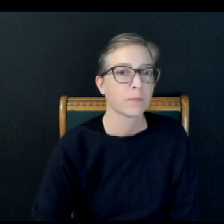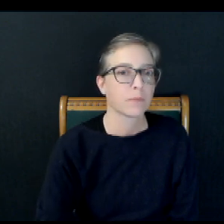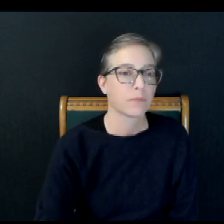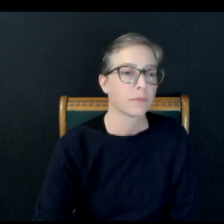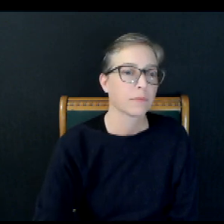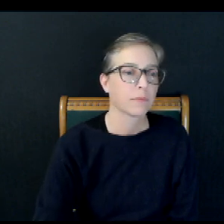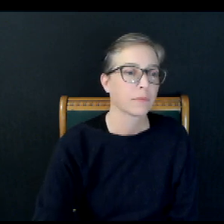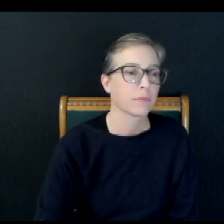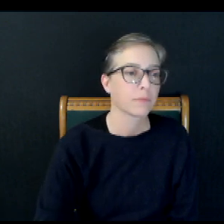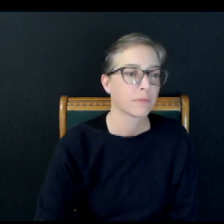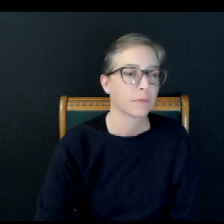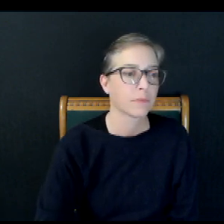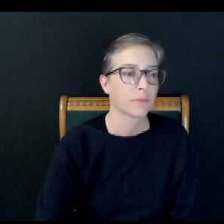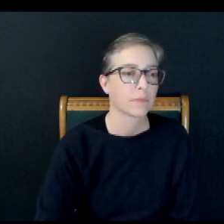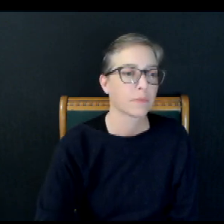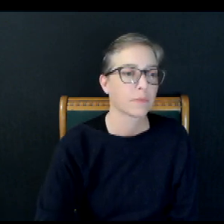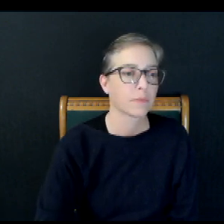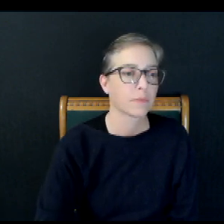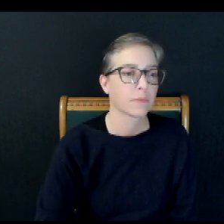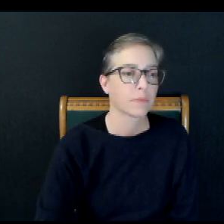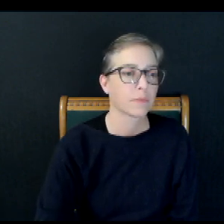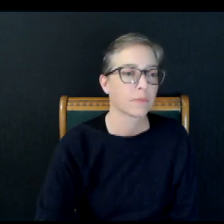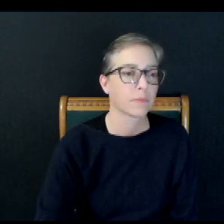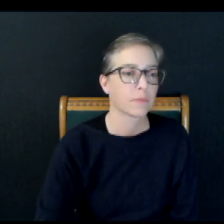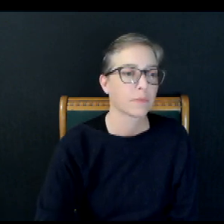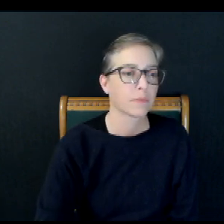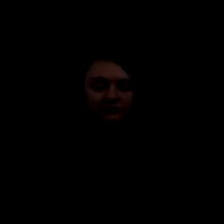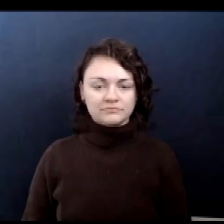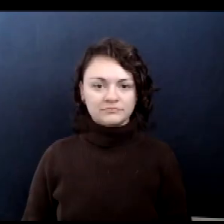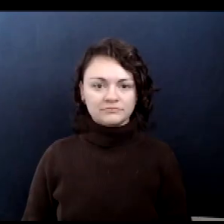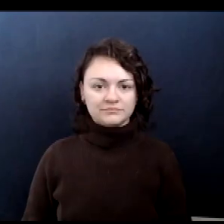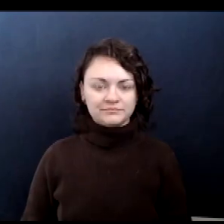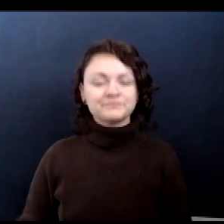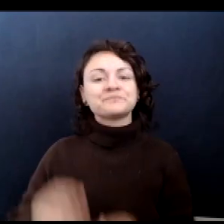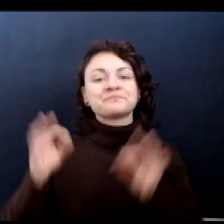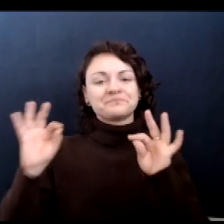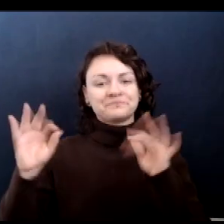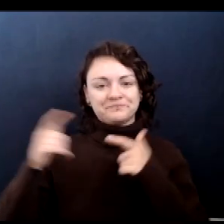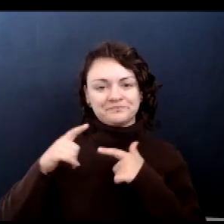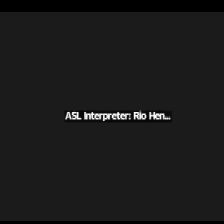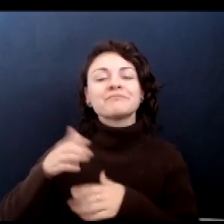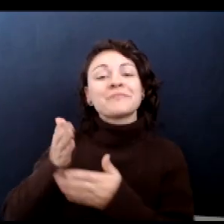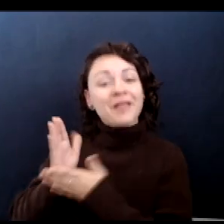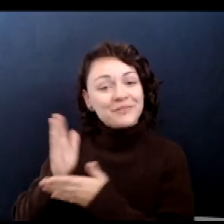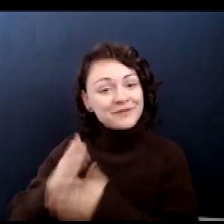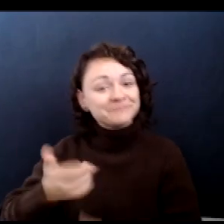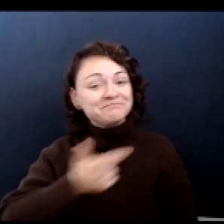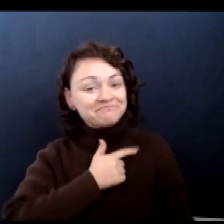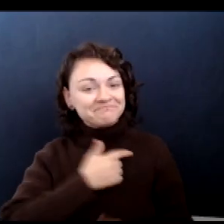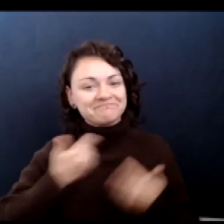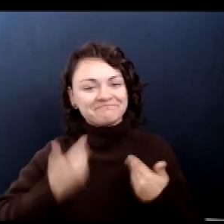All right. Well, I think it is my turn now. Good afternoon everyone. My name is Tetyana Shippee